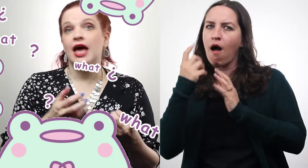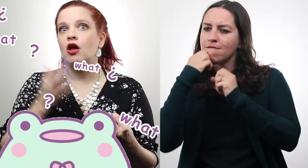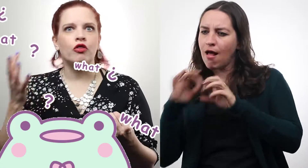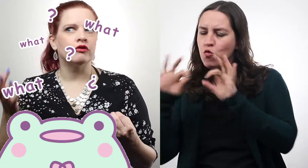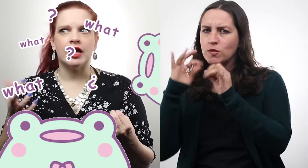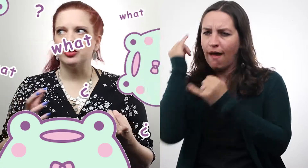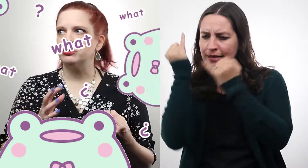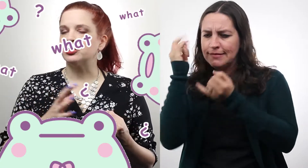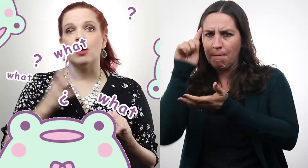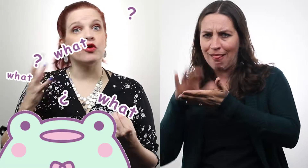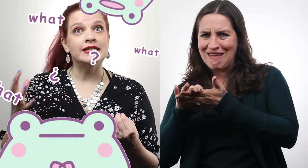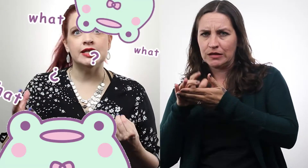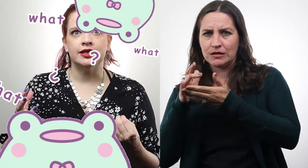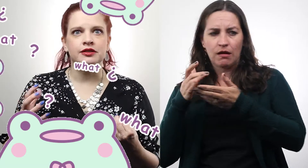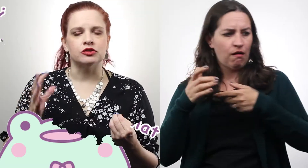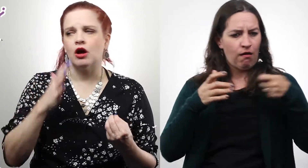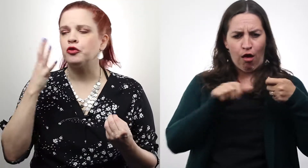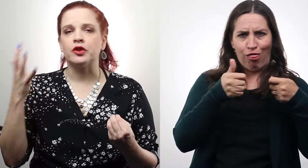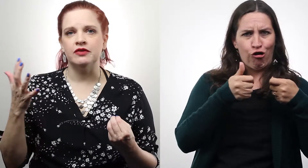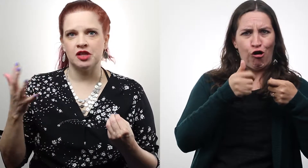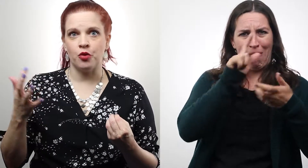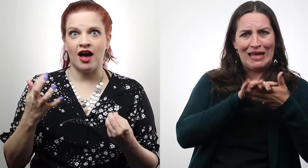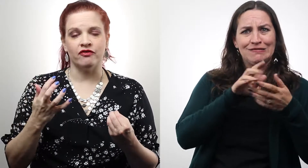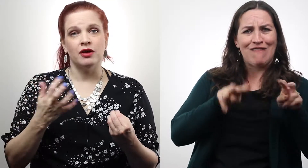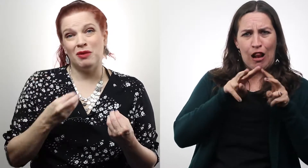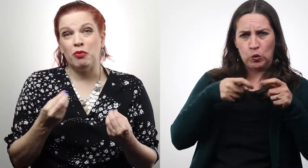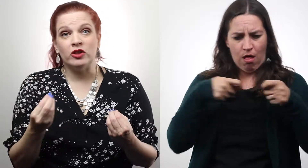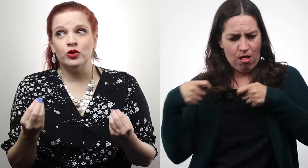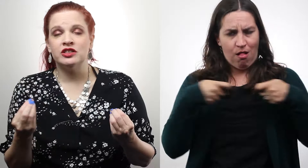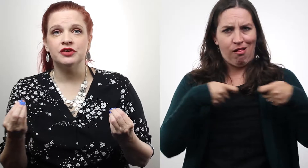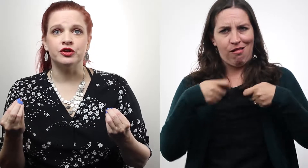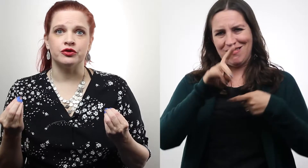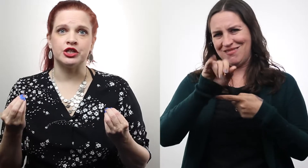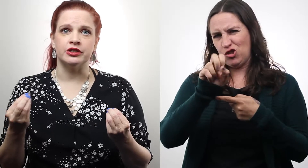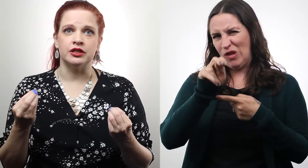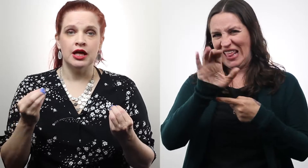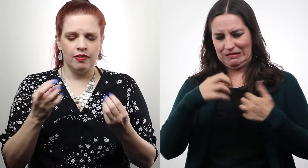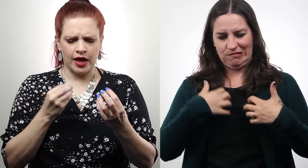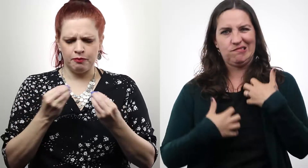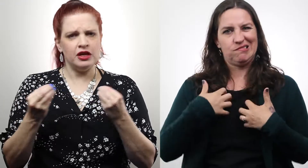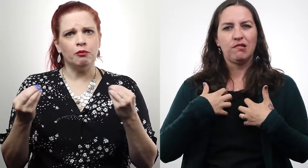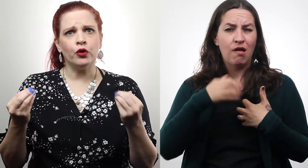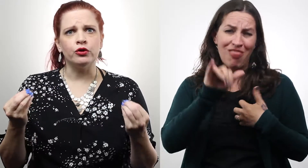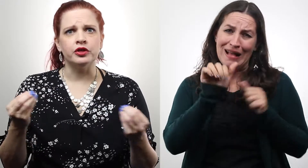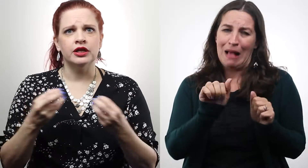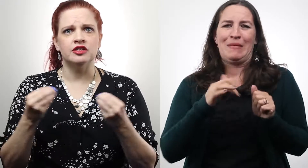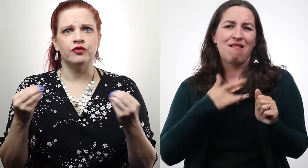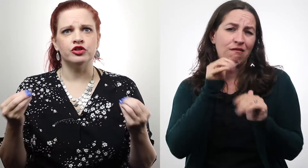and other values or other ideas or other beliefs that you have maybe pulling you in a different direction. That being pulled in different